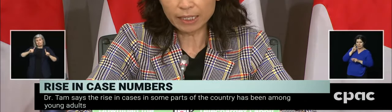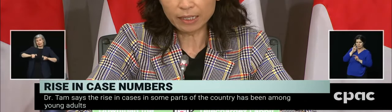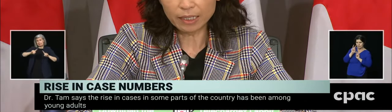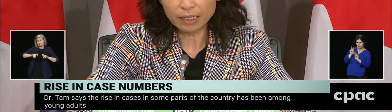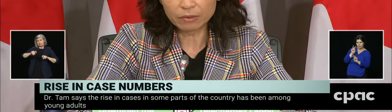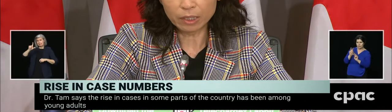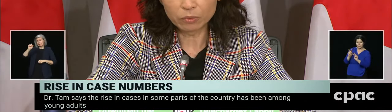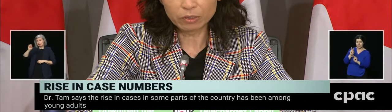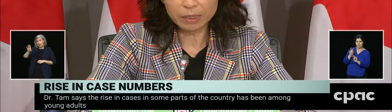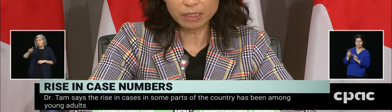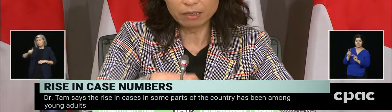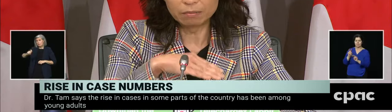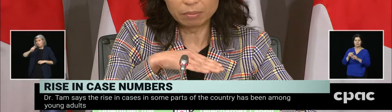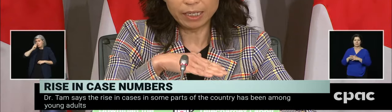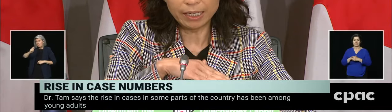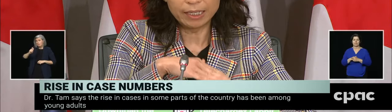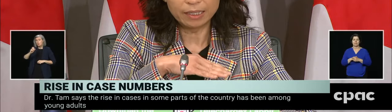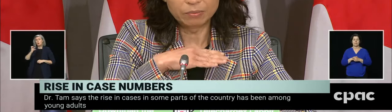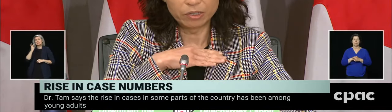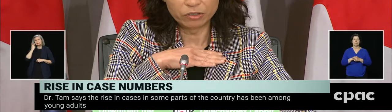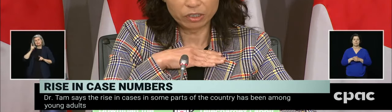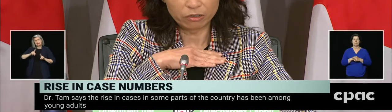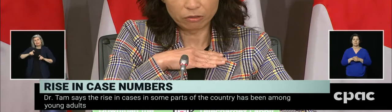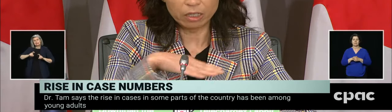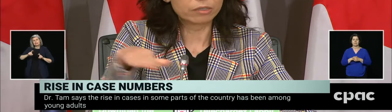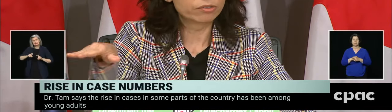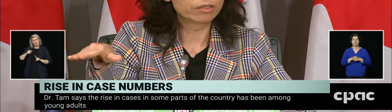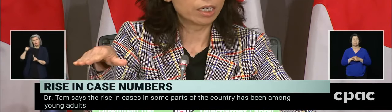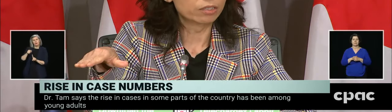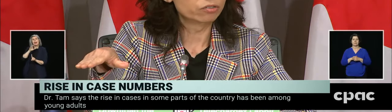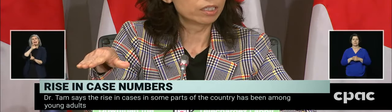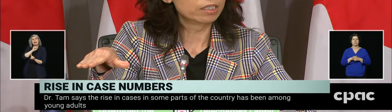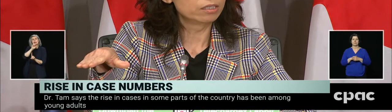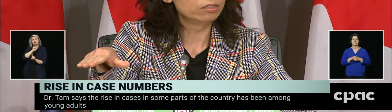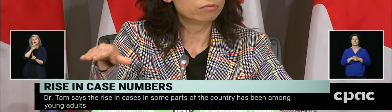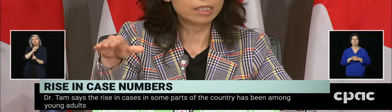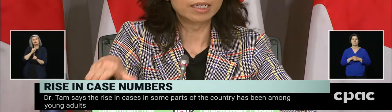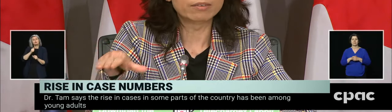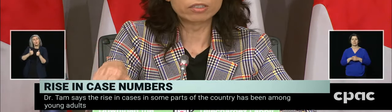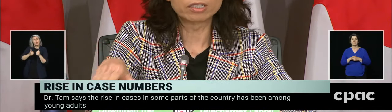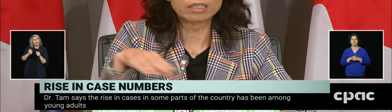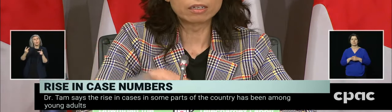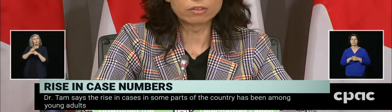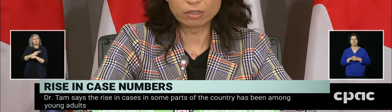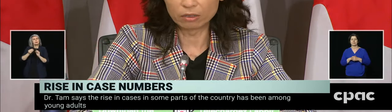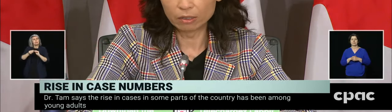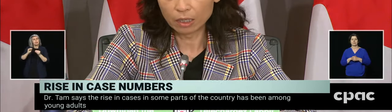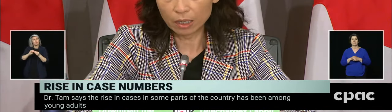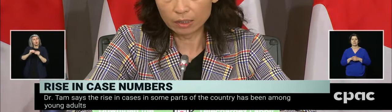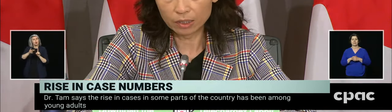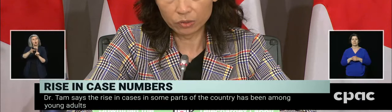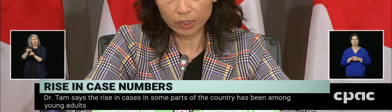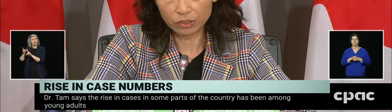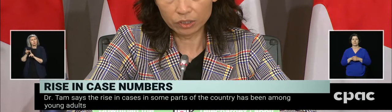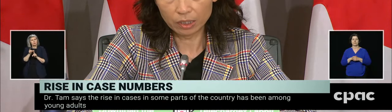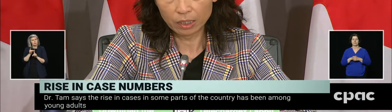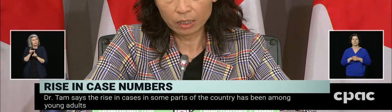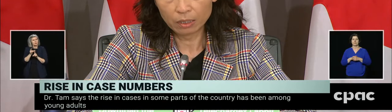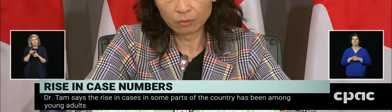TESTING POSITIVE RATES IN THAT AGE GROUP ALSO SHIFTS. BUT I THINK THAT THERE WILL BE